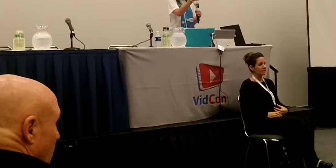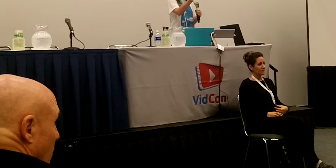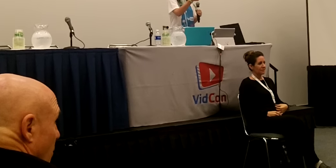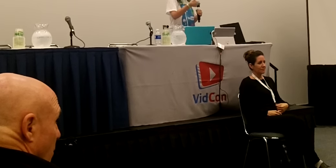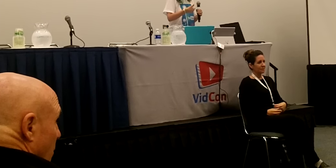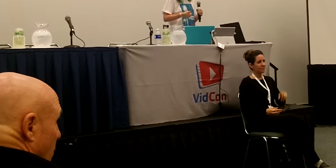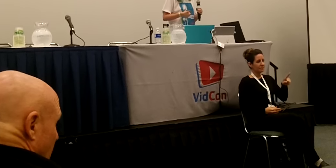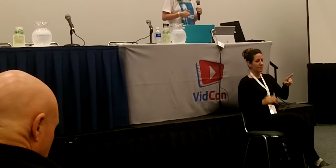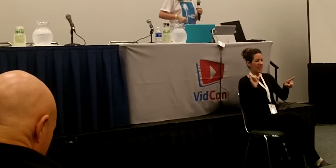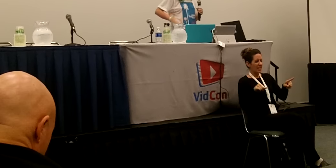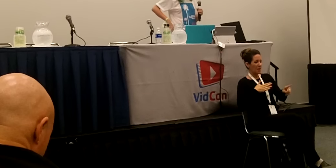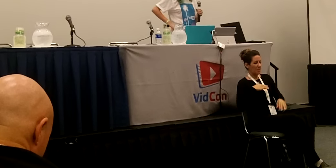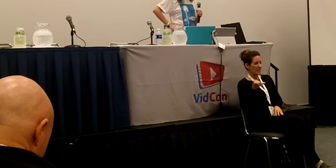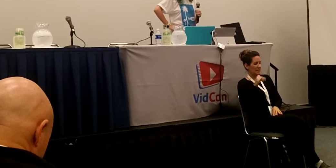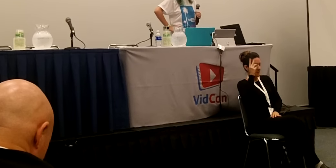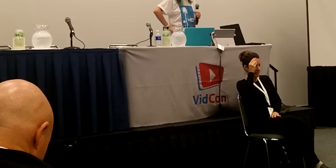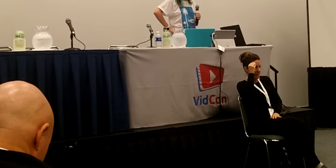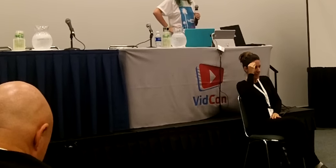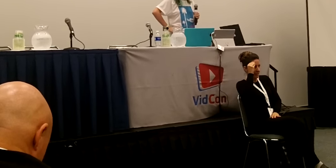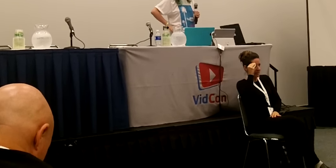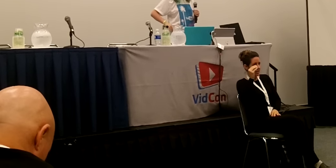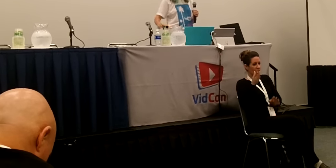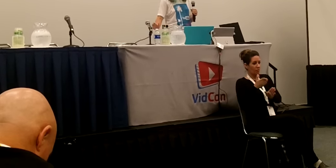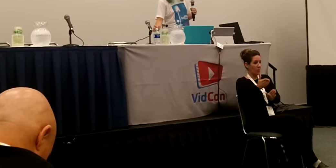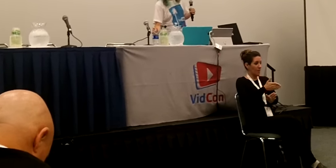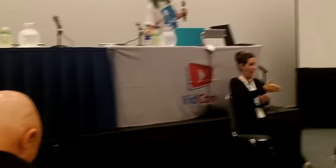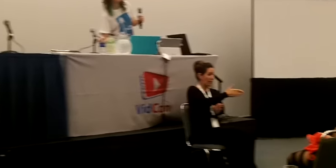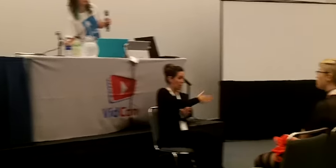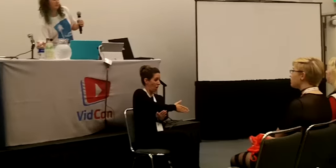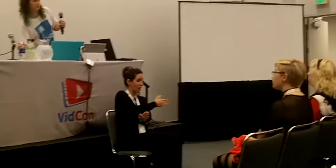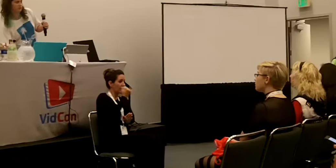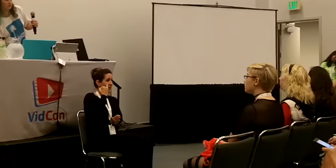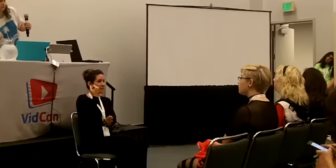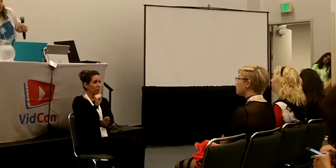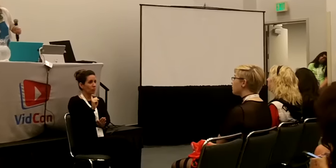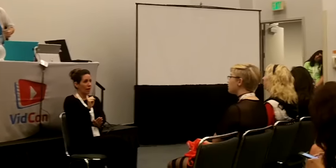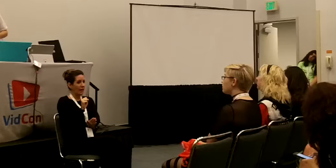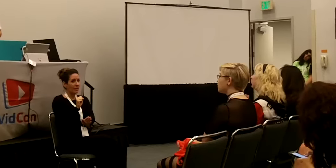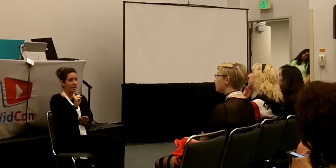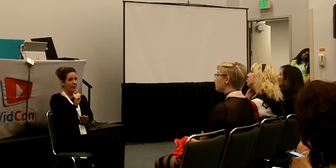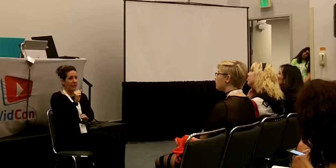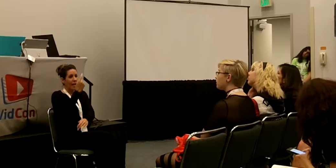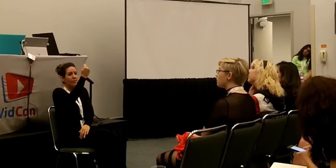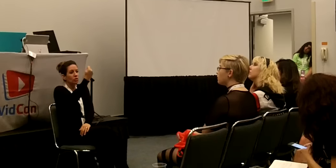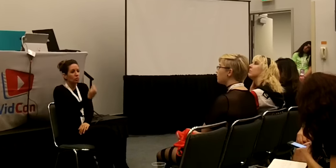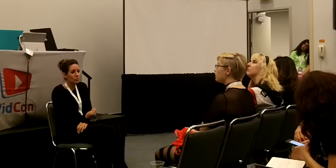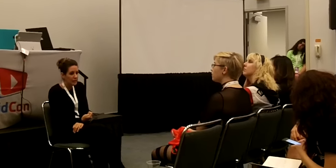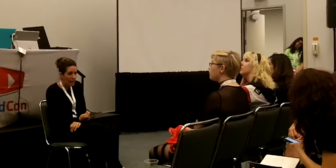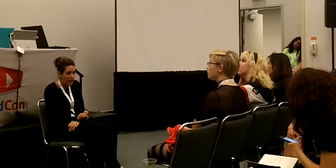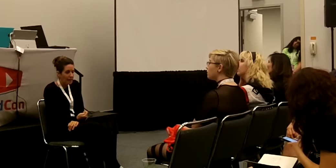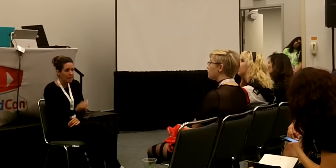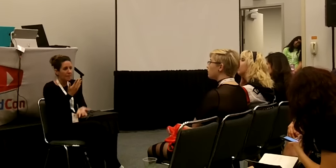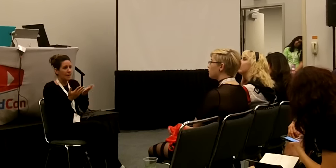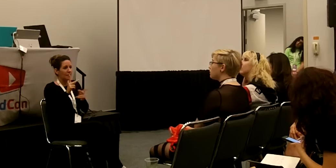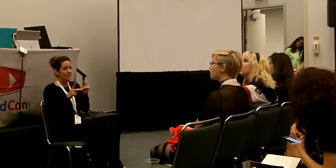That's what I was thinking, that out of your backlog, if you target every Tuesday, then people might go sample those,